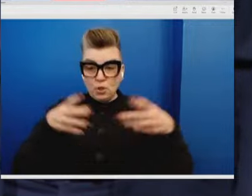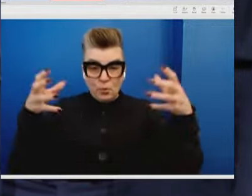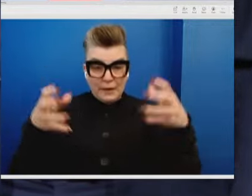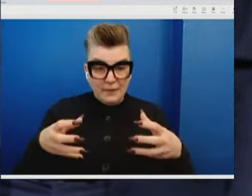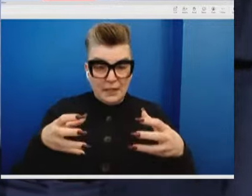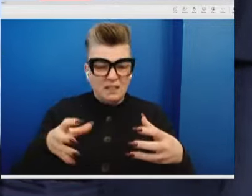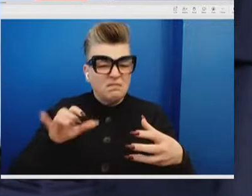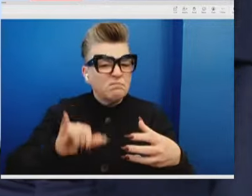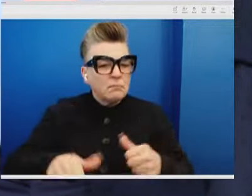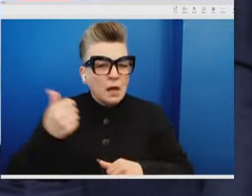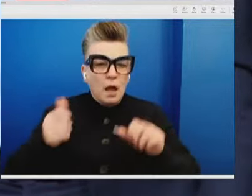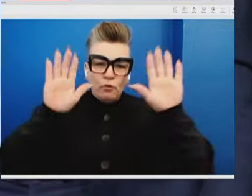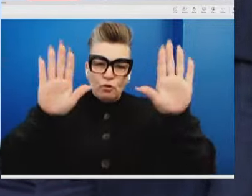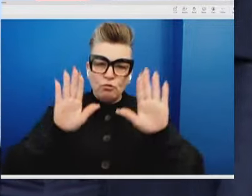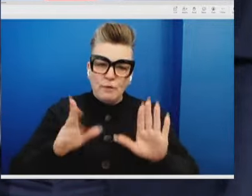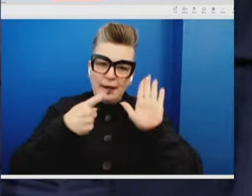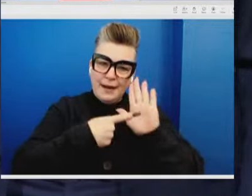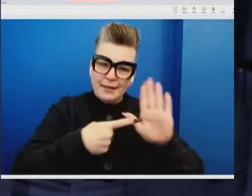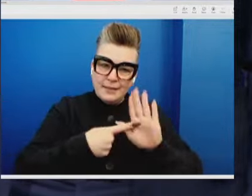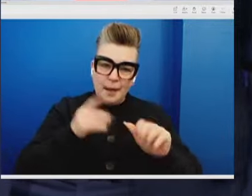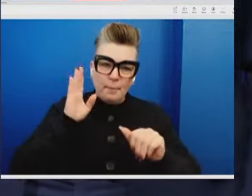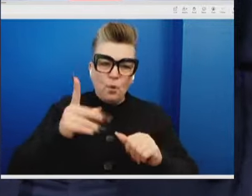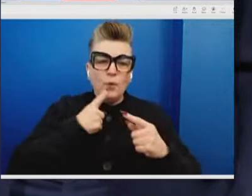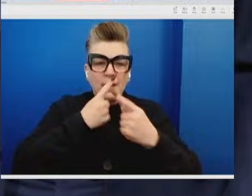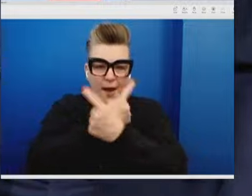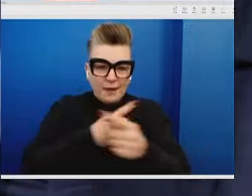we're going to announce today. I'm excited to walk through some more details of our